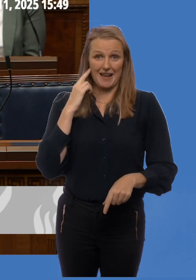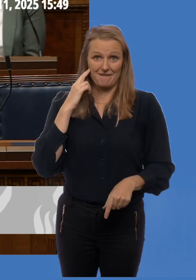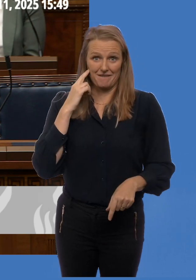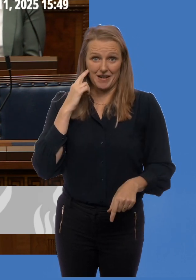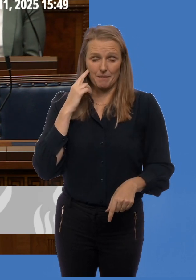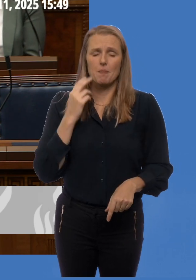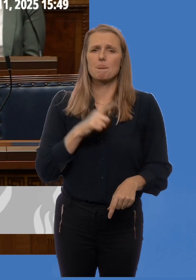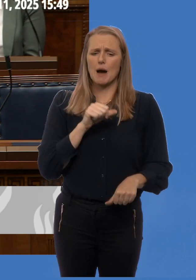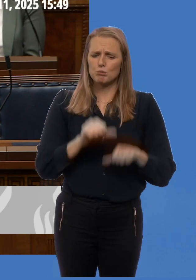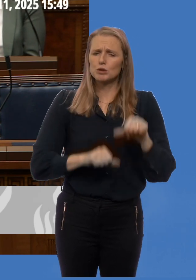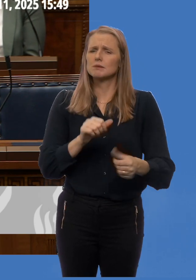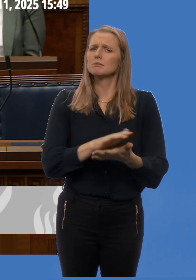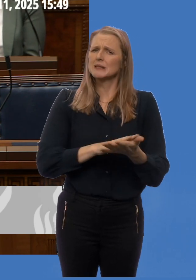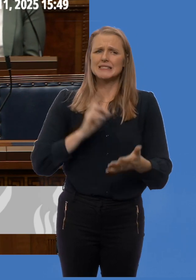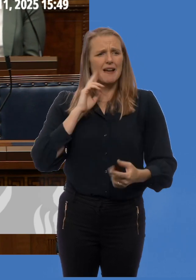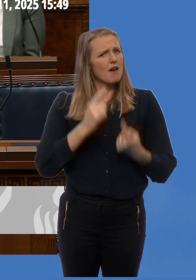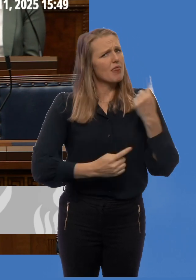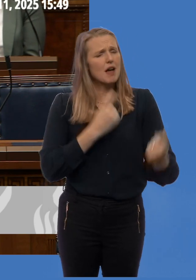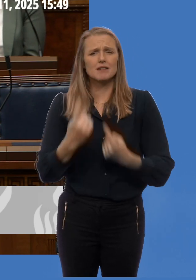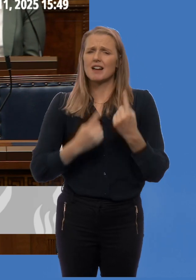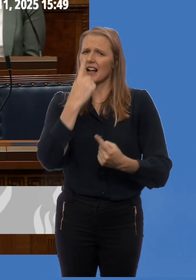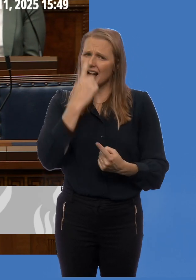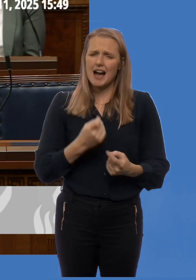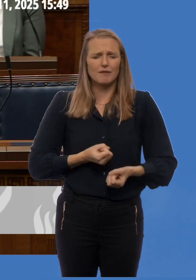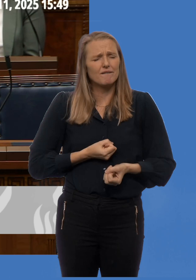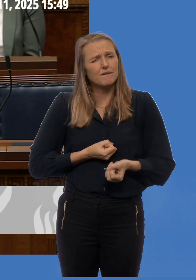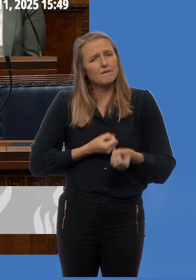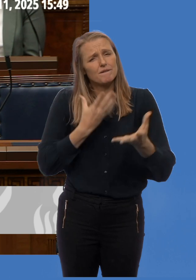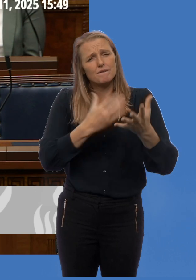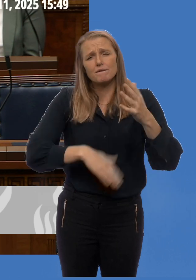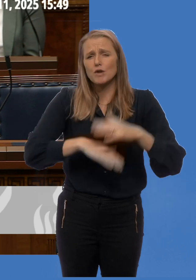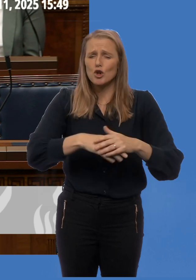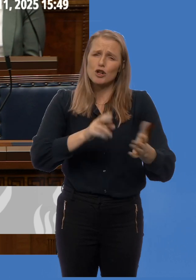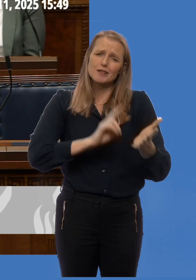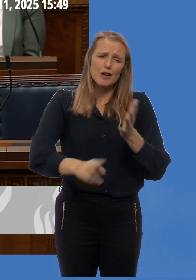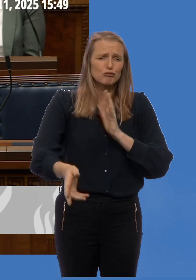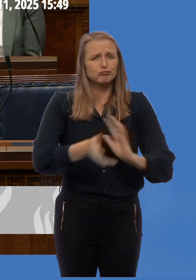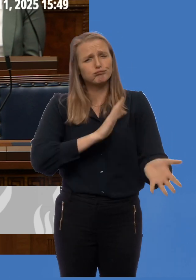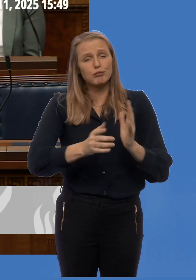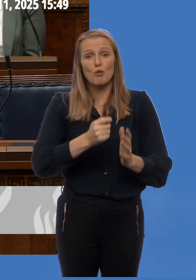can express their views naturally, rather than relying on written submissions, which may not be able